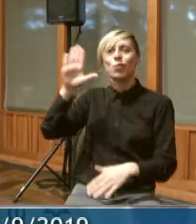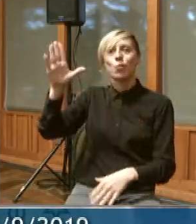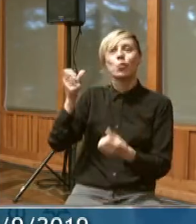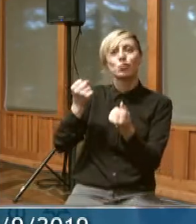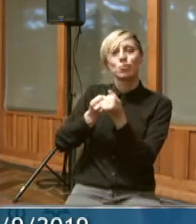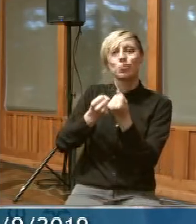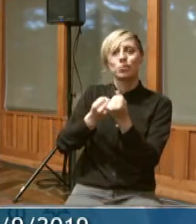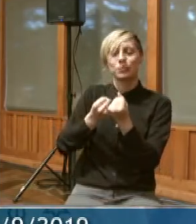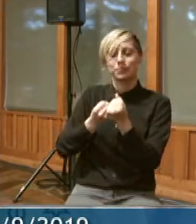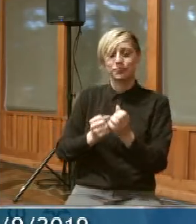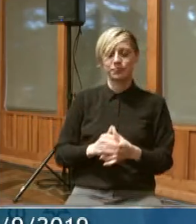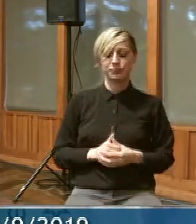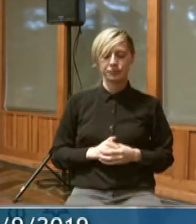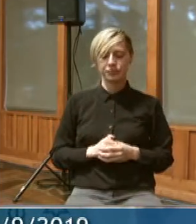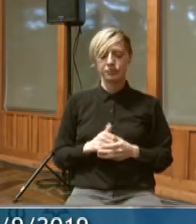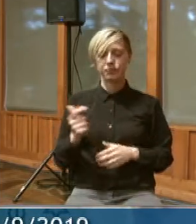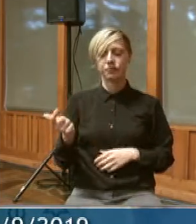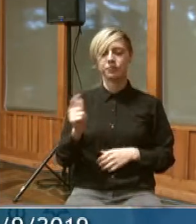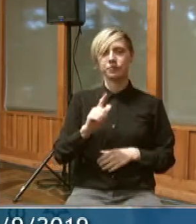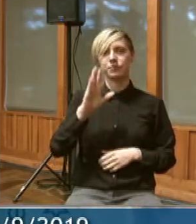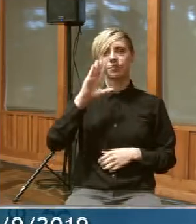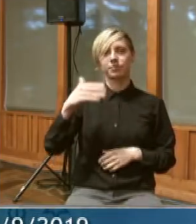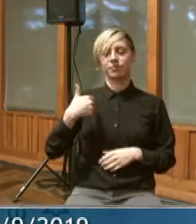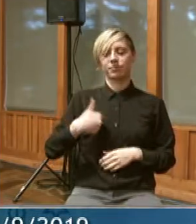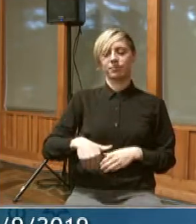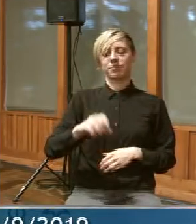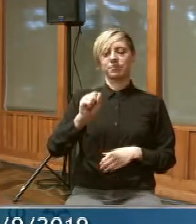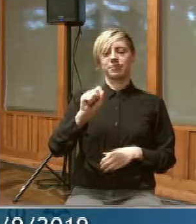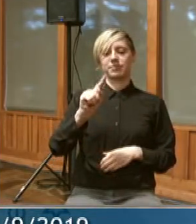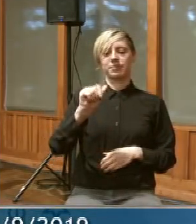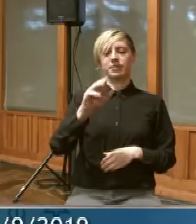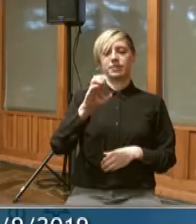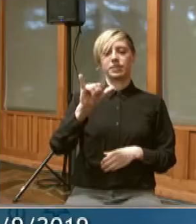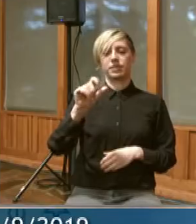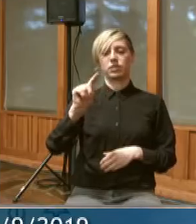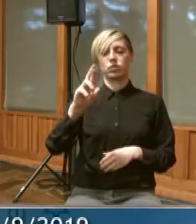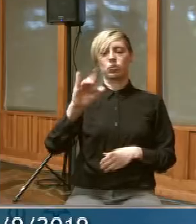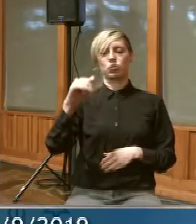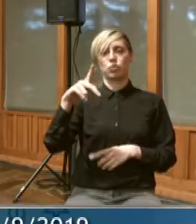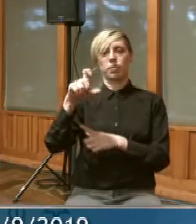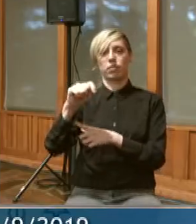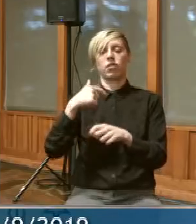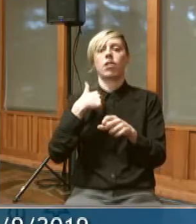I'LL GO RIGHT TO THANKING YOU AND ASKING YOU TO SUPPORT THE FILM OFFICE. THANK YOU VERY MUCH.